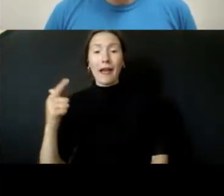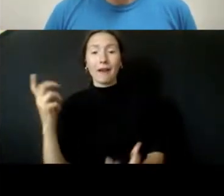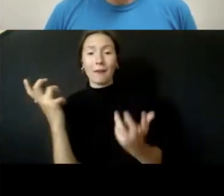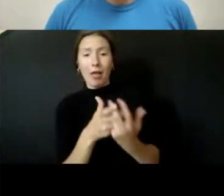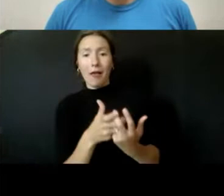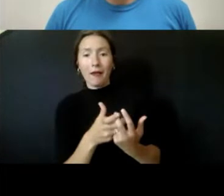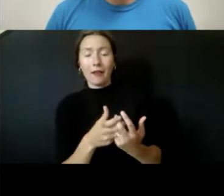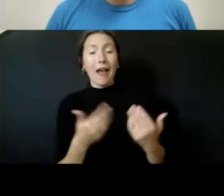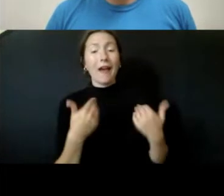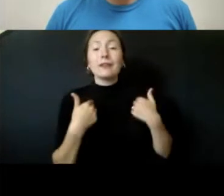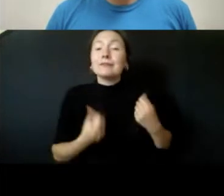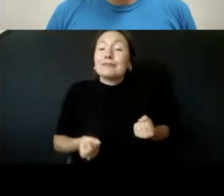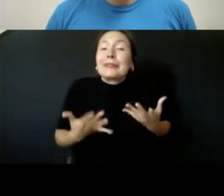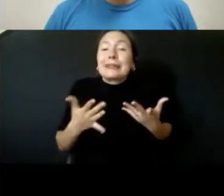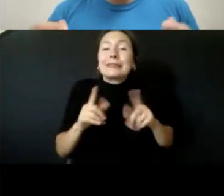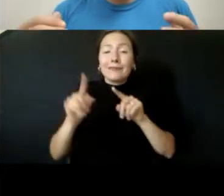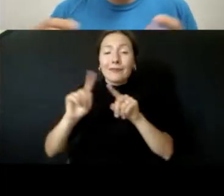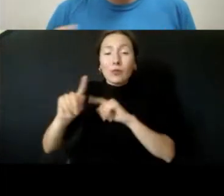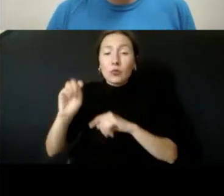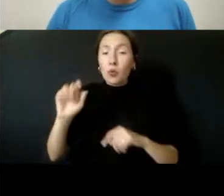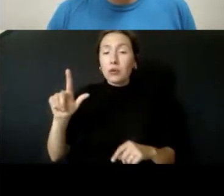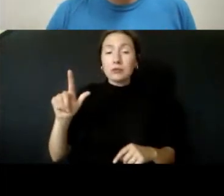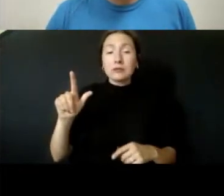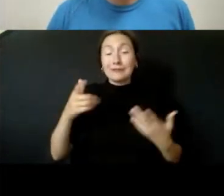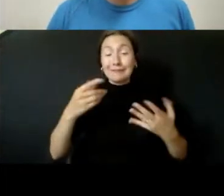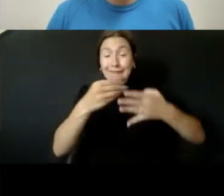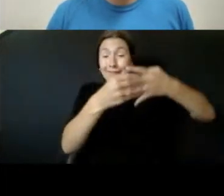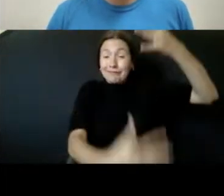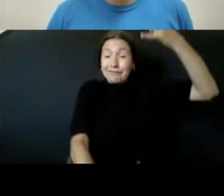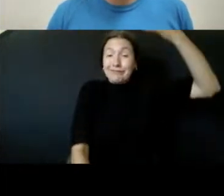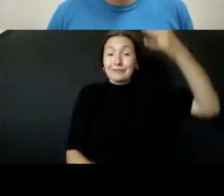to do this so there's no excuse not to do these things at the very beginning in the design phase